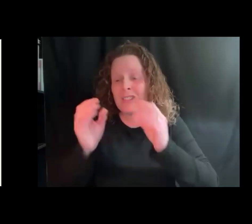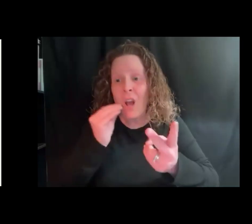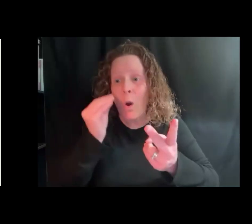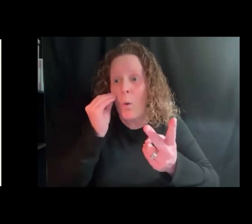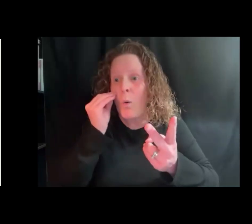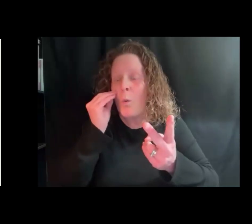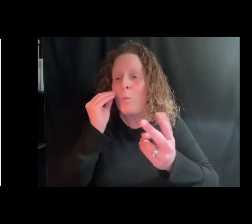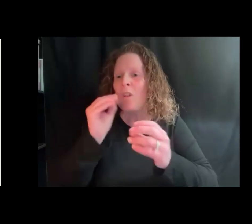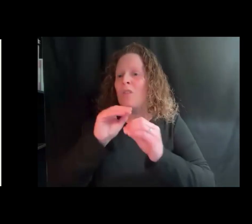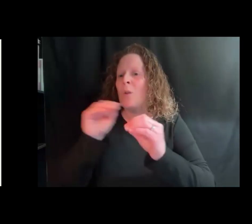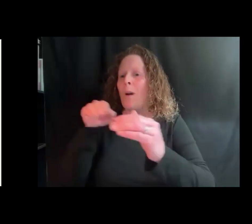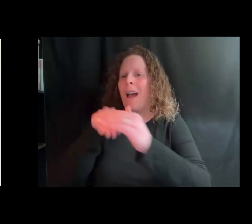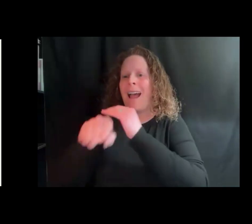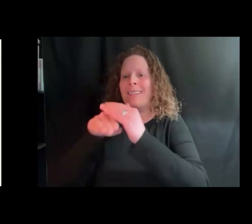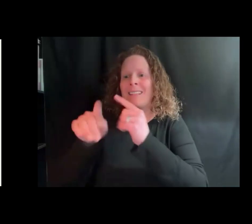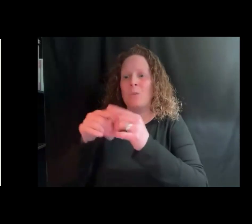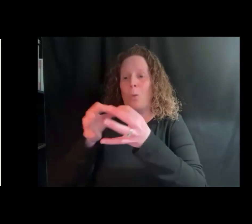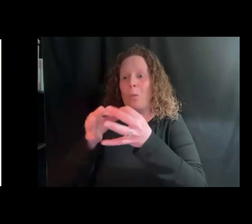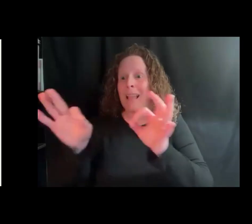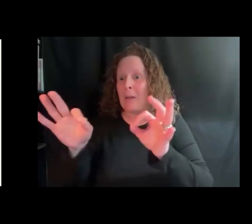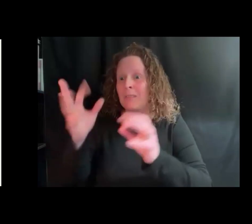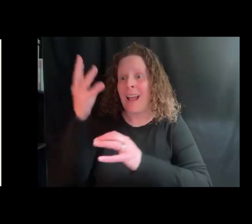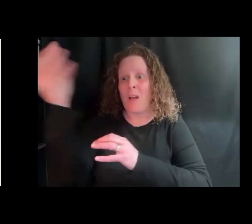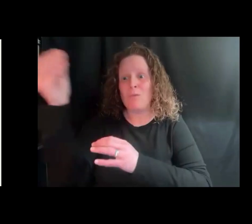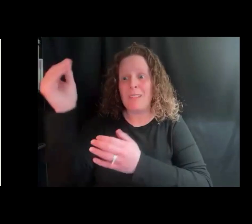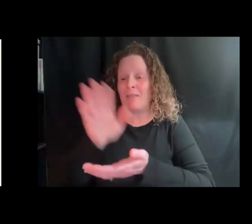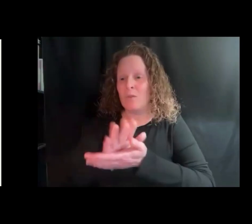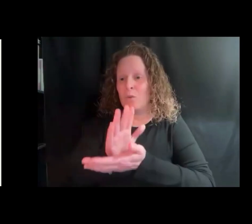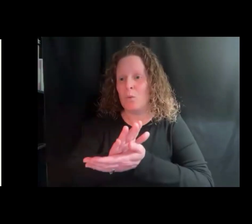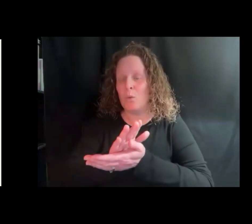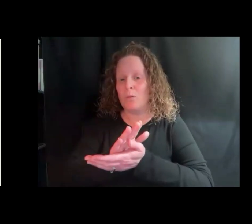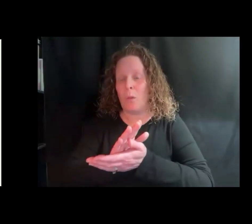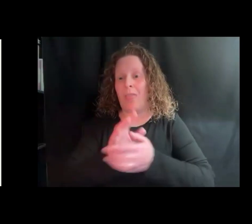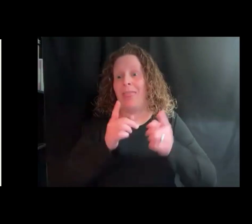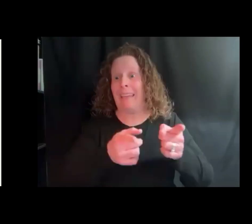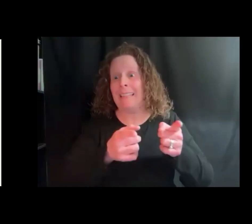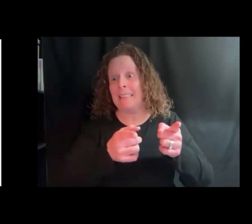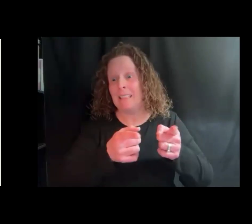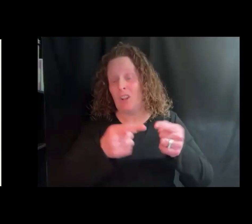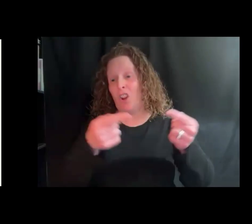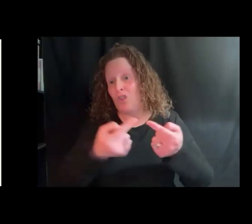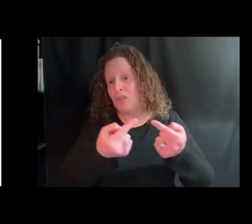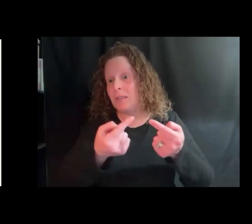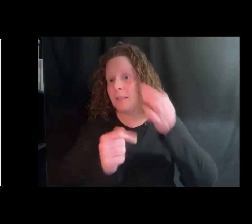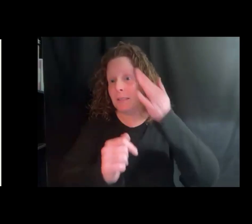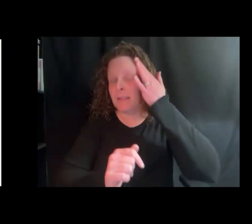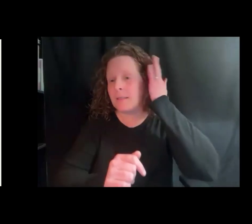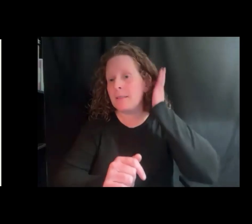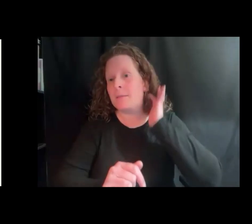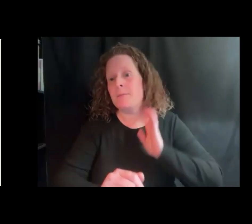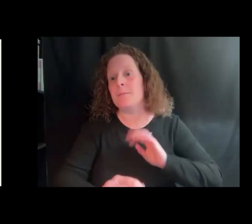They come in with less language exposure when they're young. They have language deprivation.